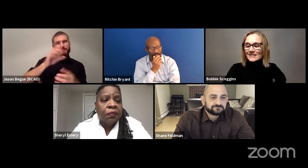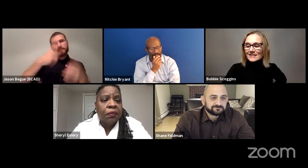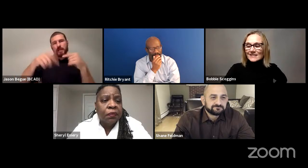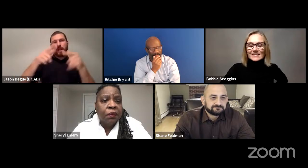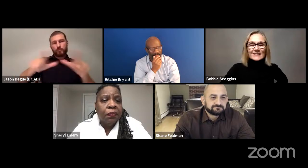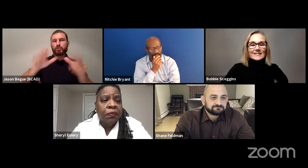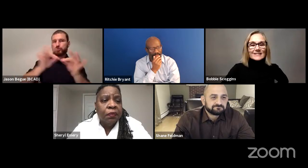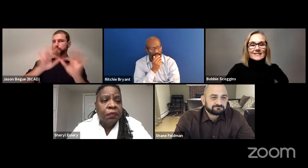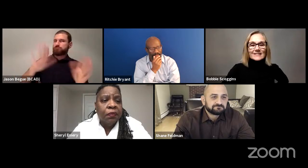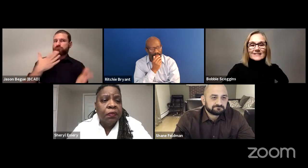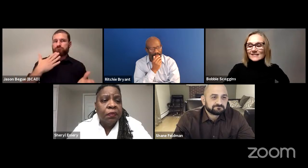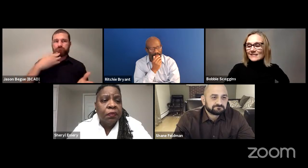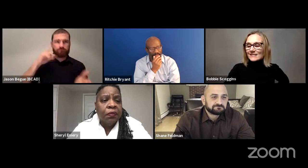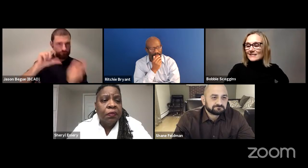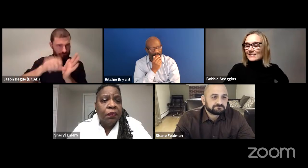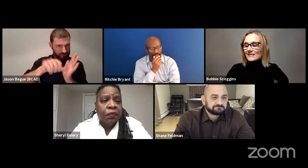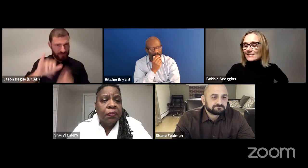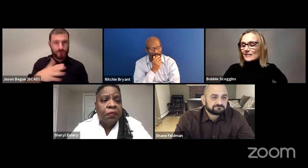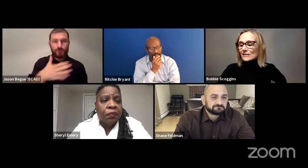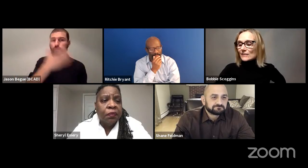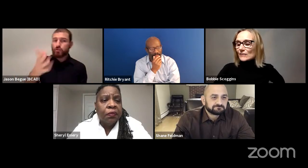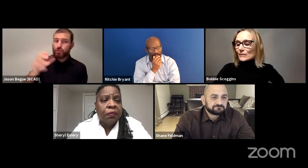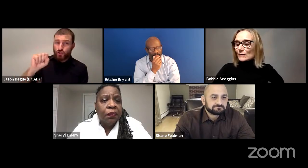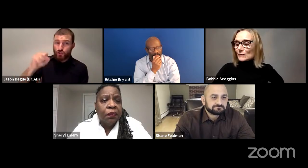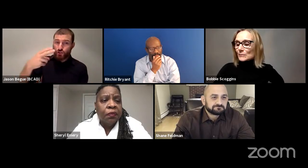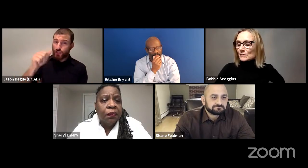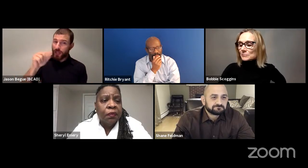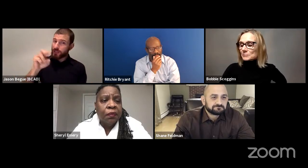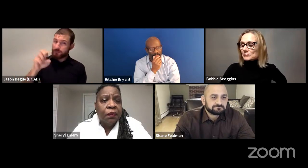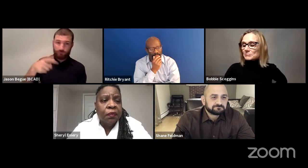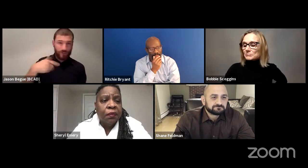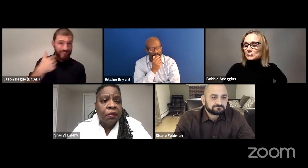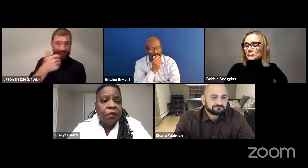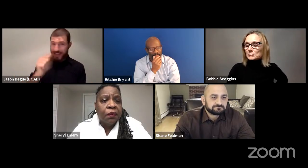think that's important for the sake of this discussion and thank you for emphasizing that.